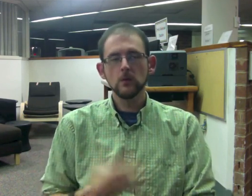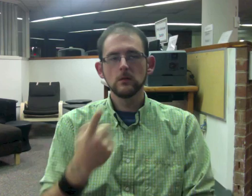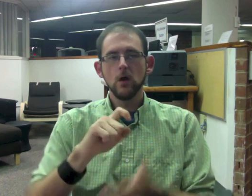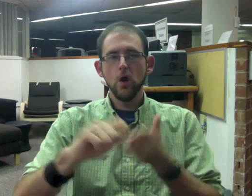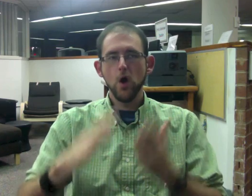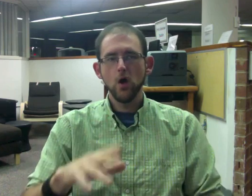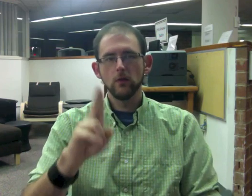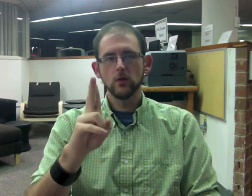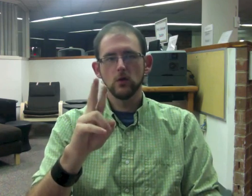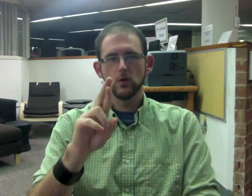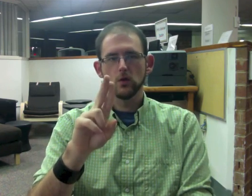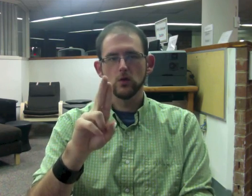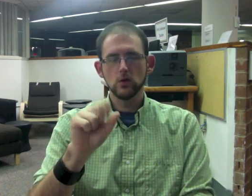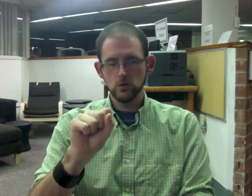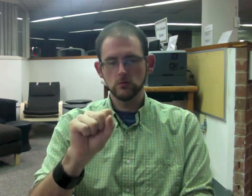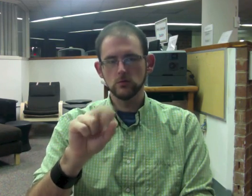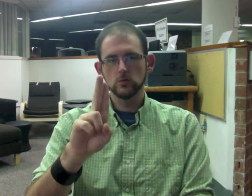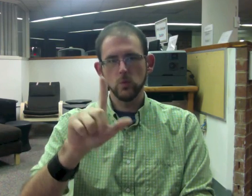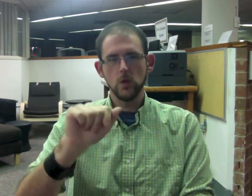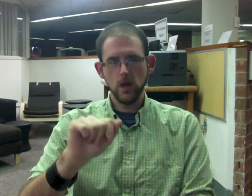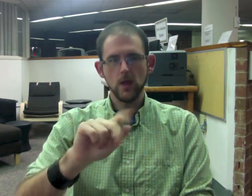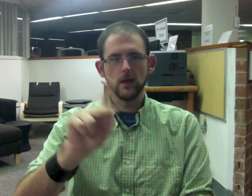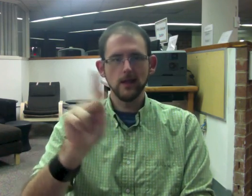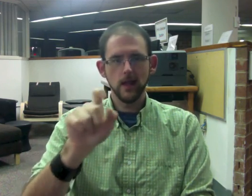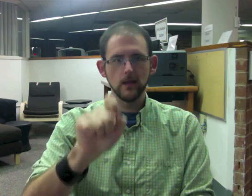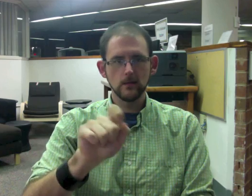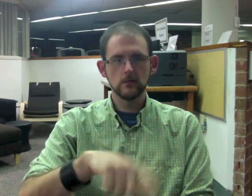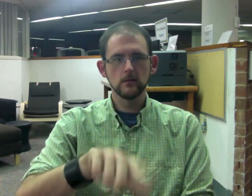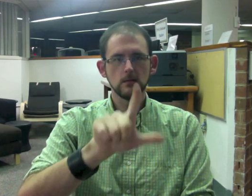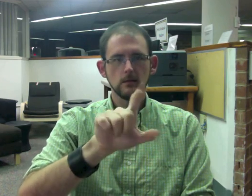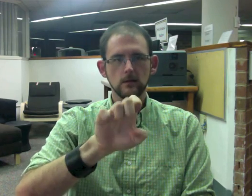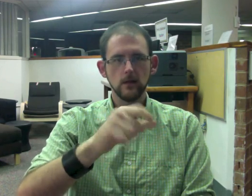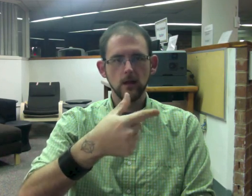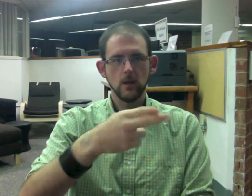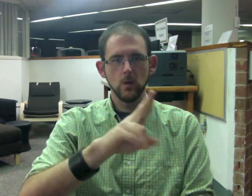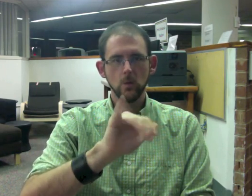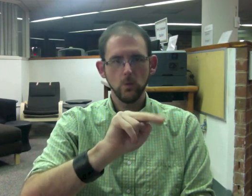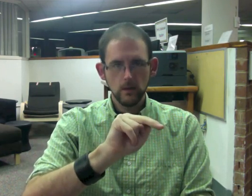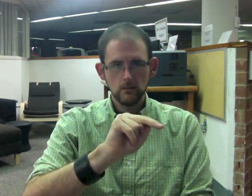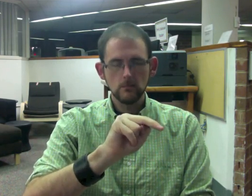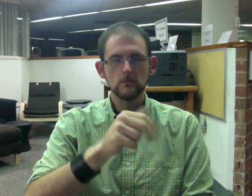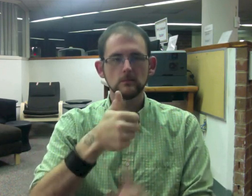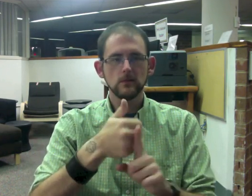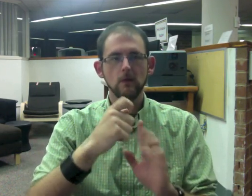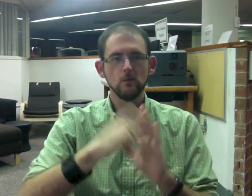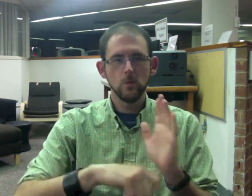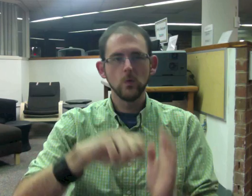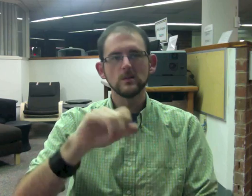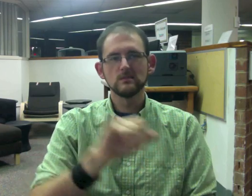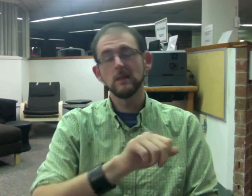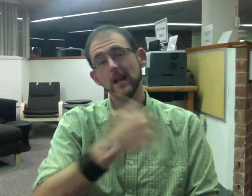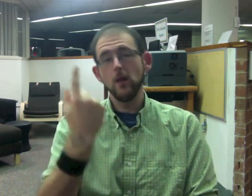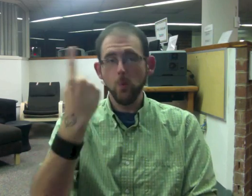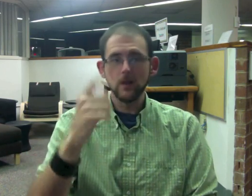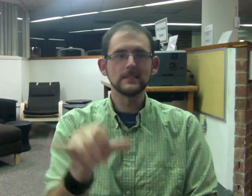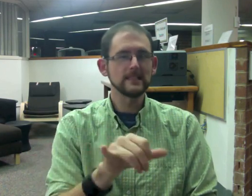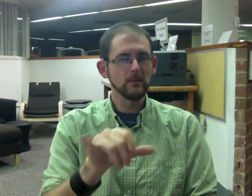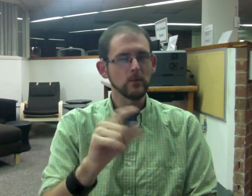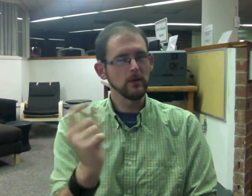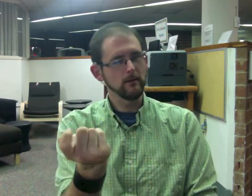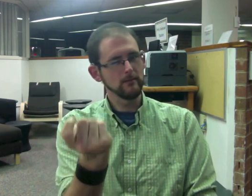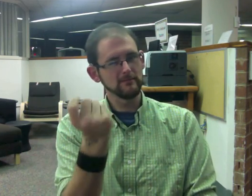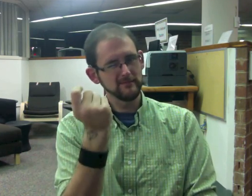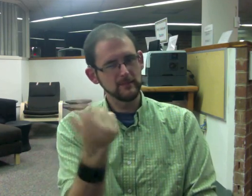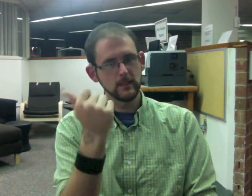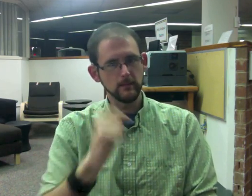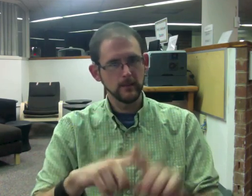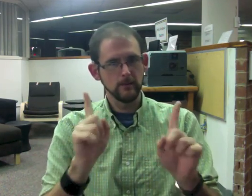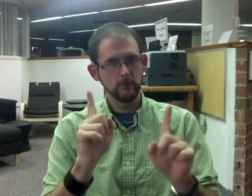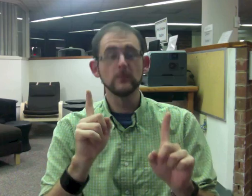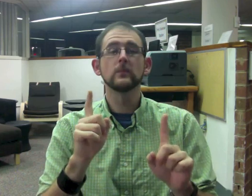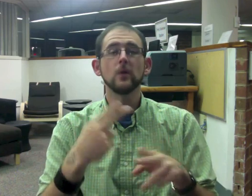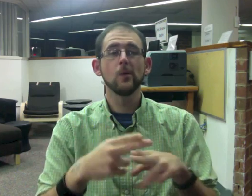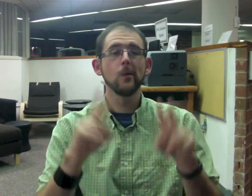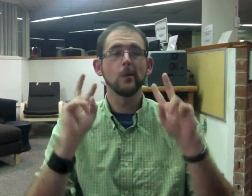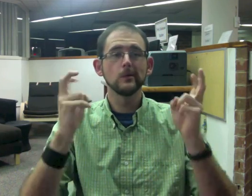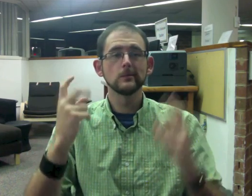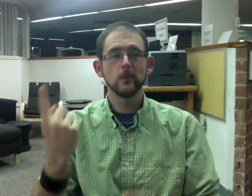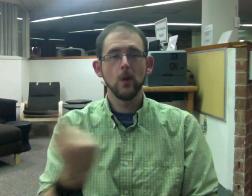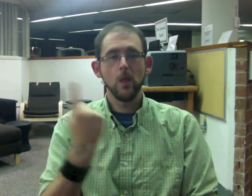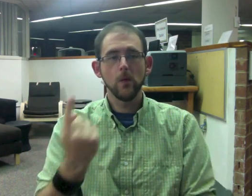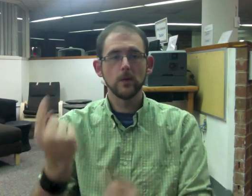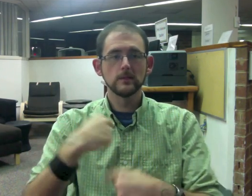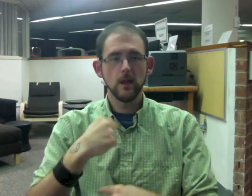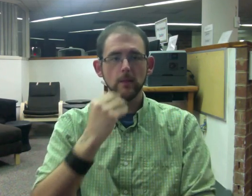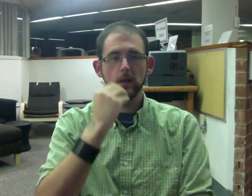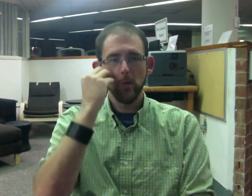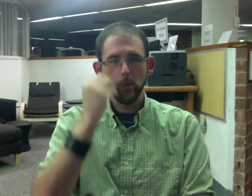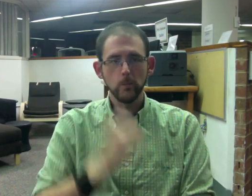It was written by Ursula K. LeGuin, who wrote another very similar book, called "Always Coming Home."